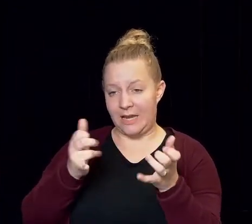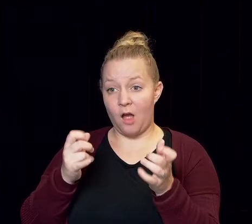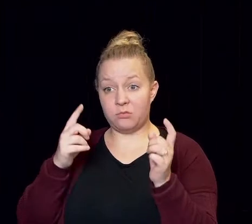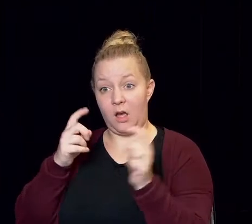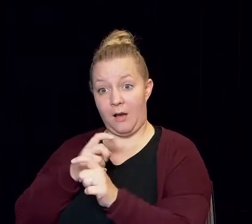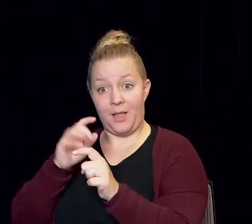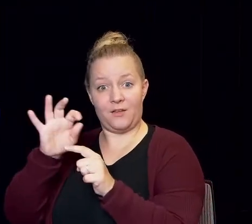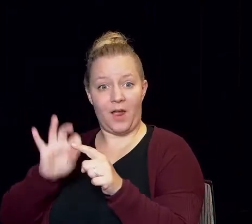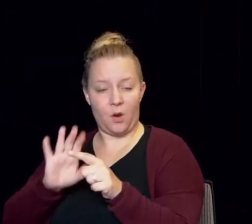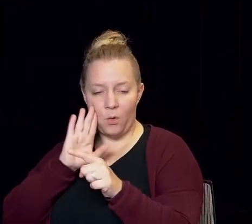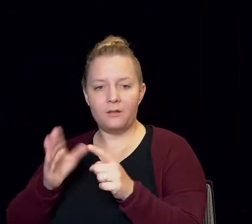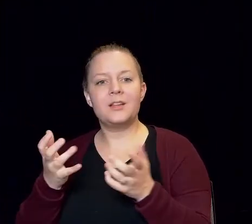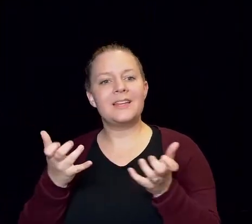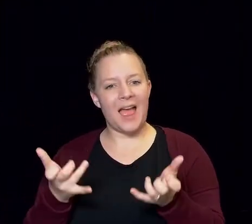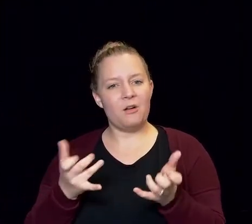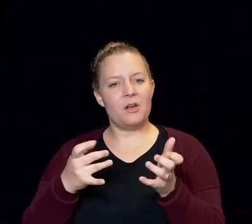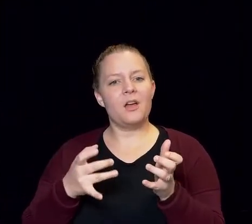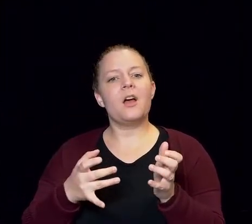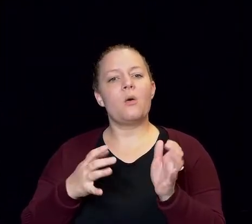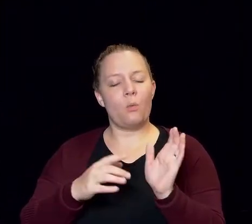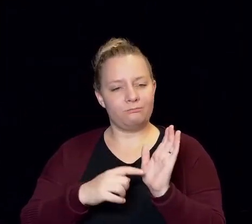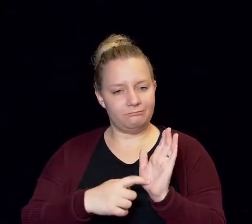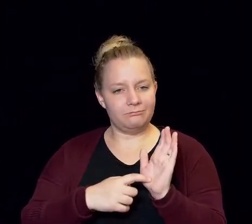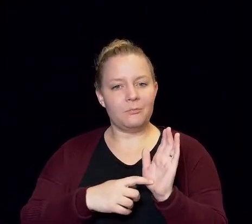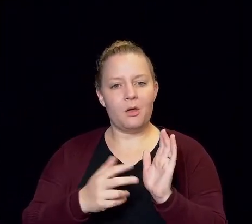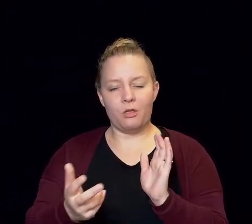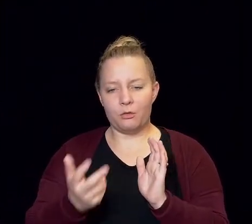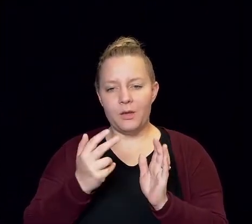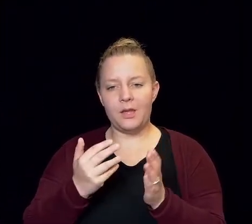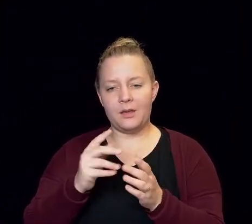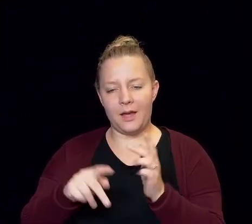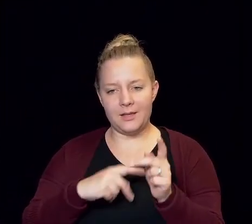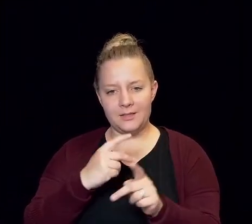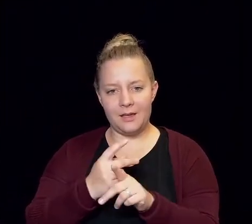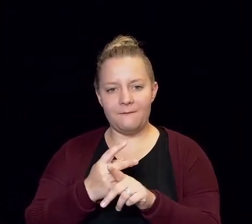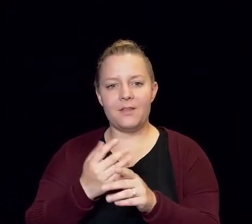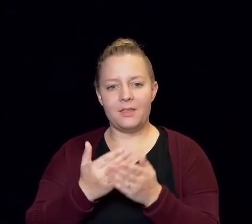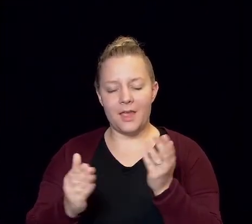types of things that you're going to be asked to do. So first, just simplify a complex fraction